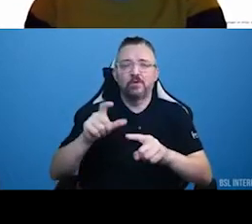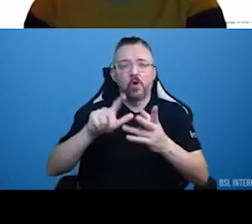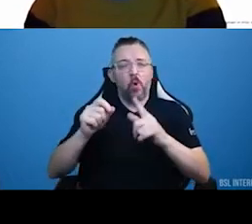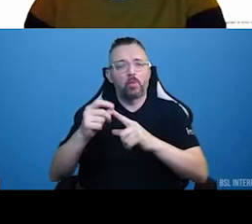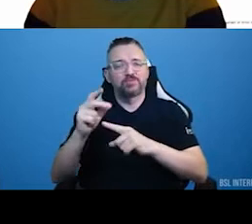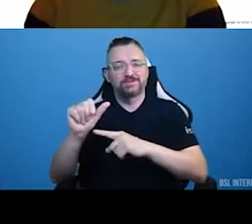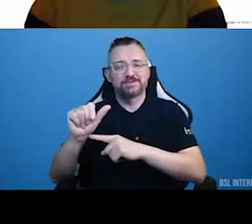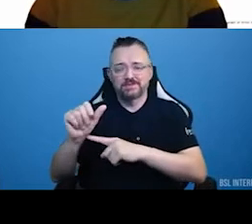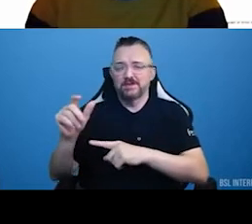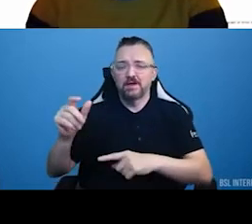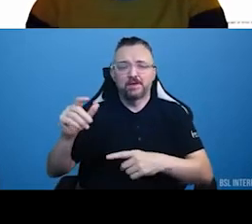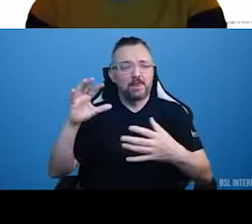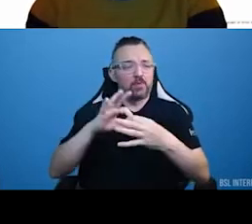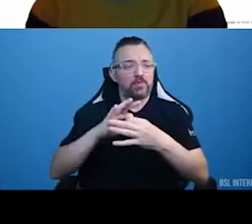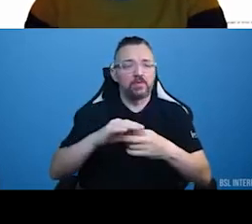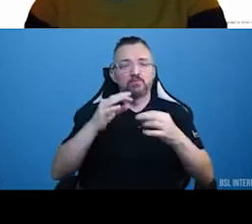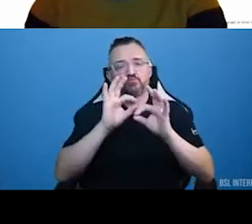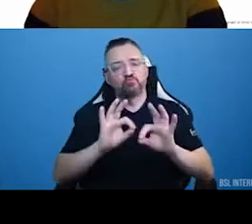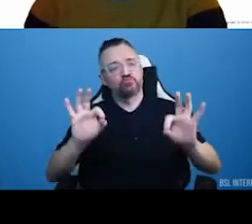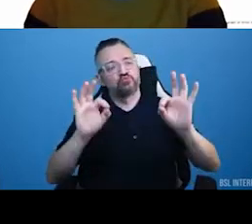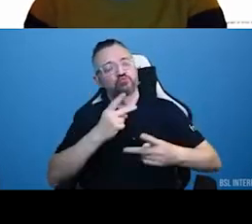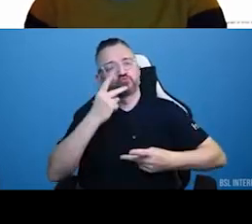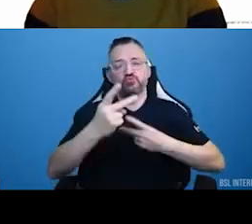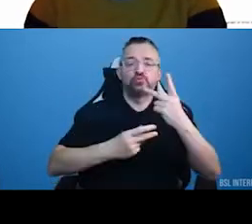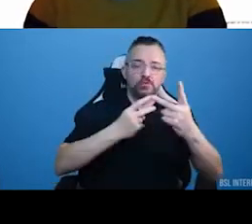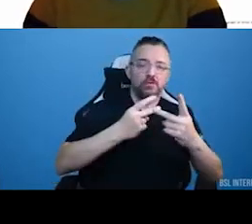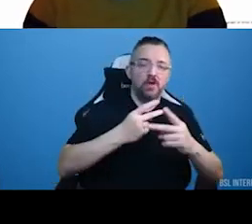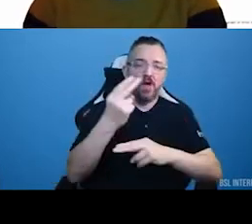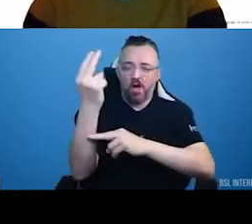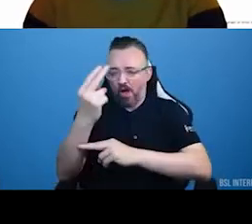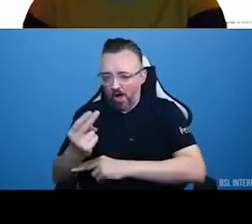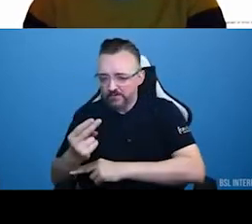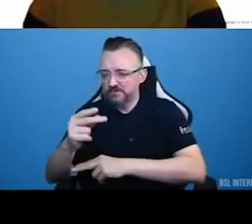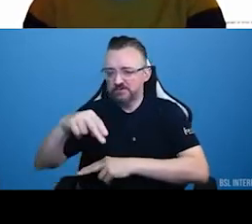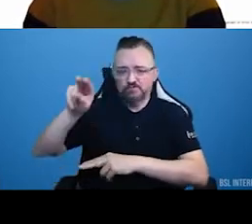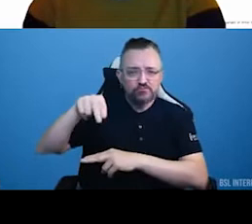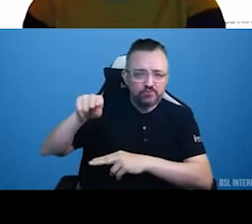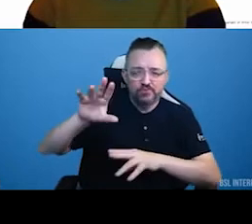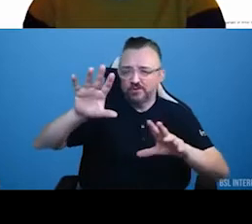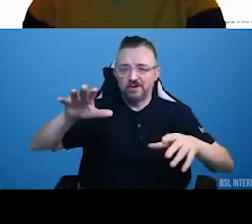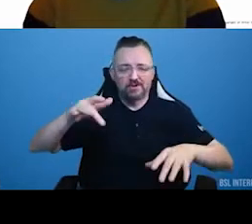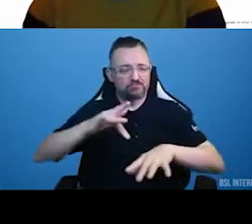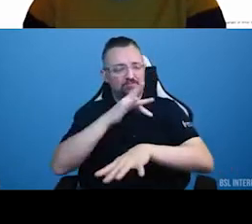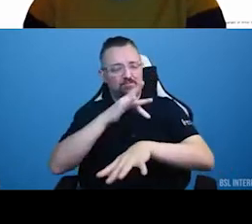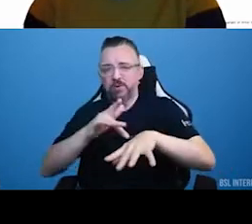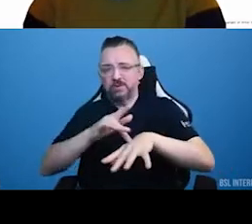and musicians, and filmmakers to our space. On the right is a number of,